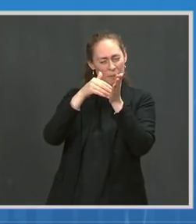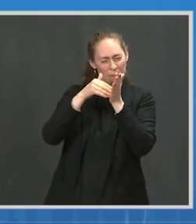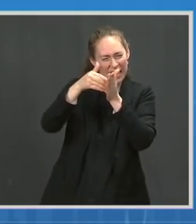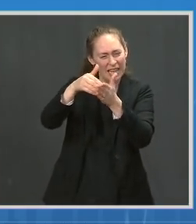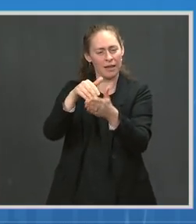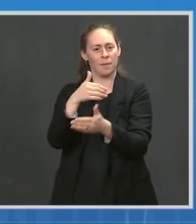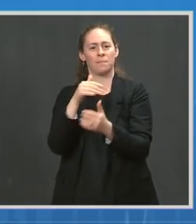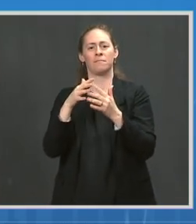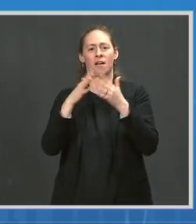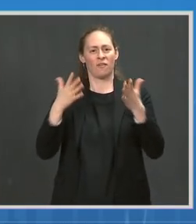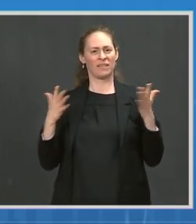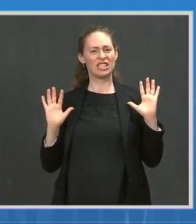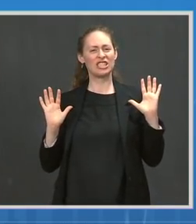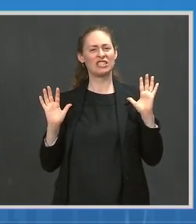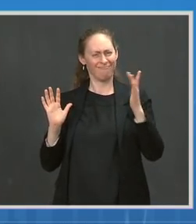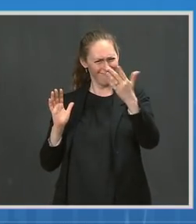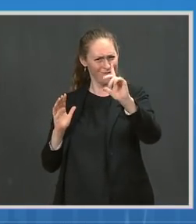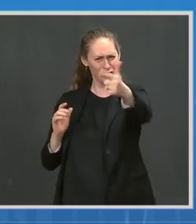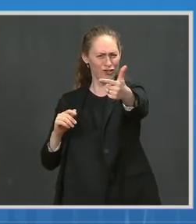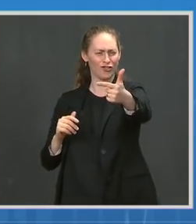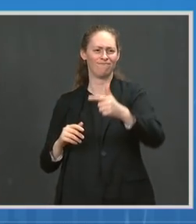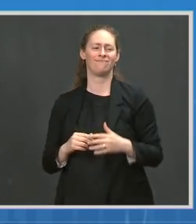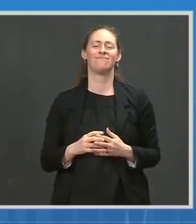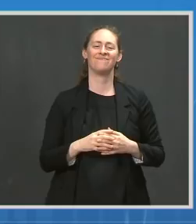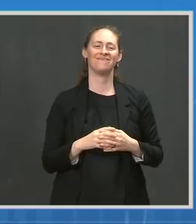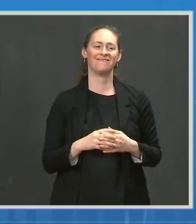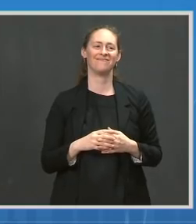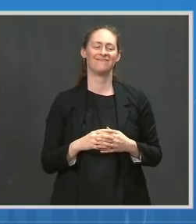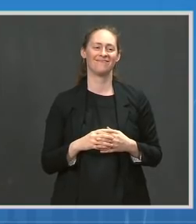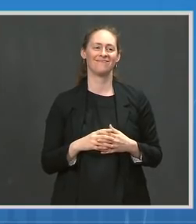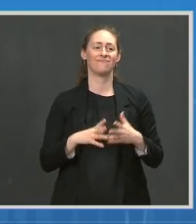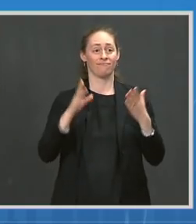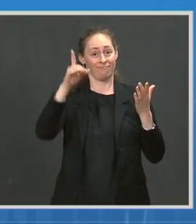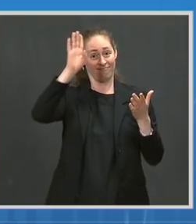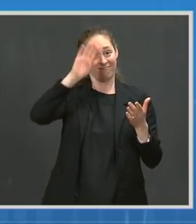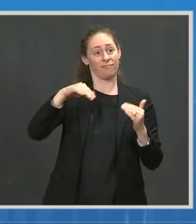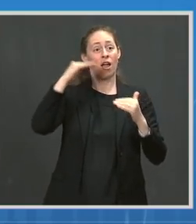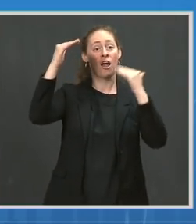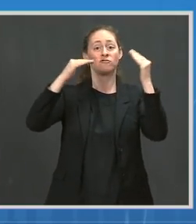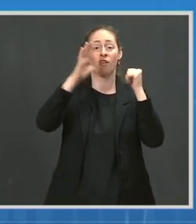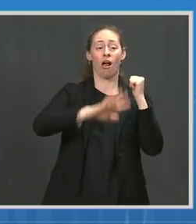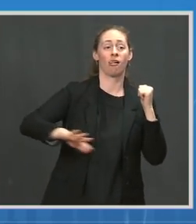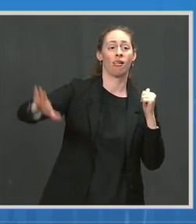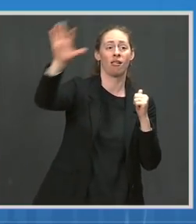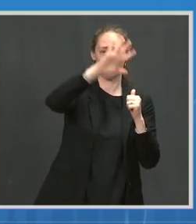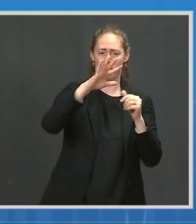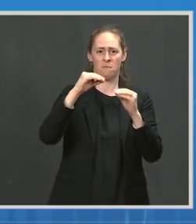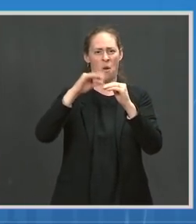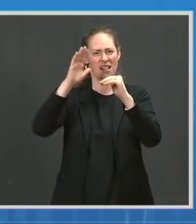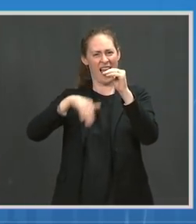half of one -- half of all adults. That's a lot of progress, but as we said from the start,